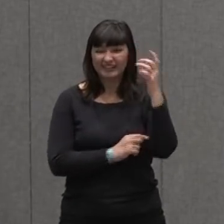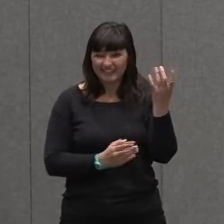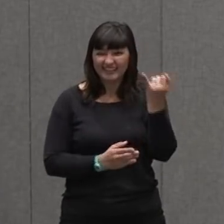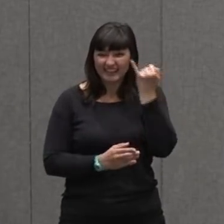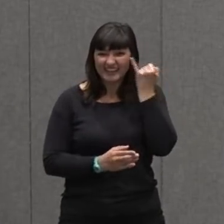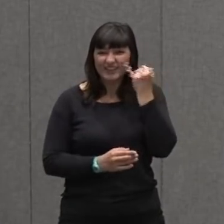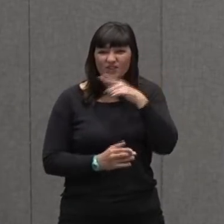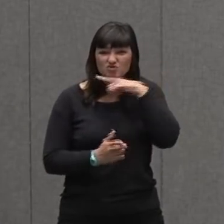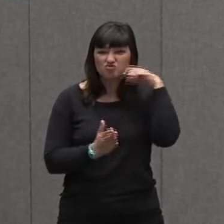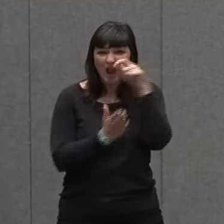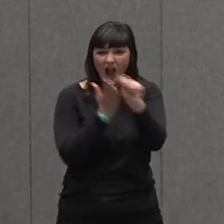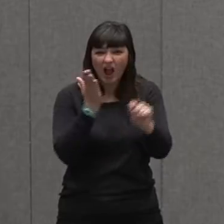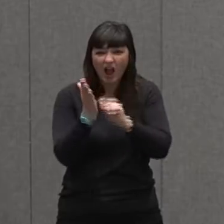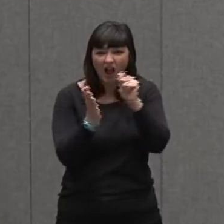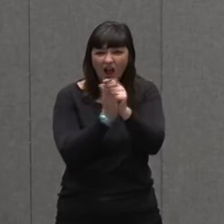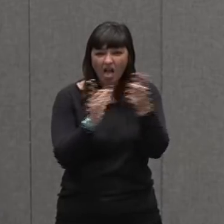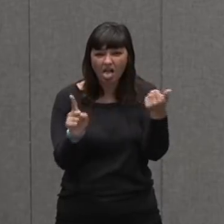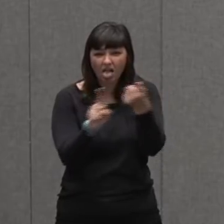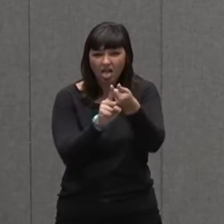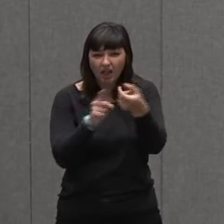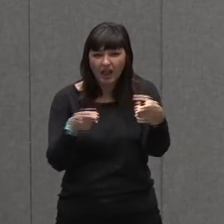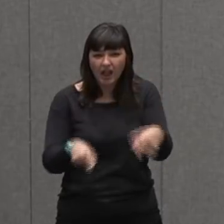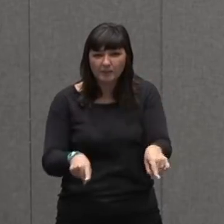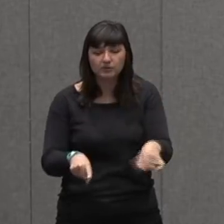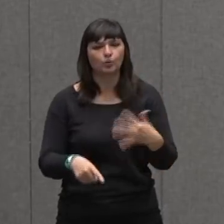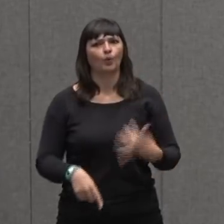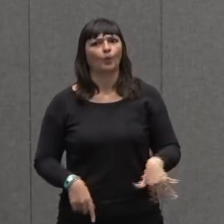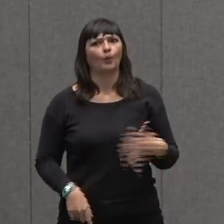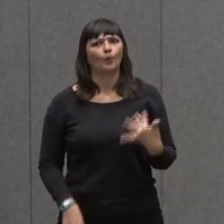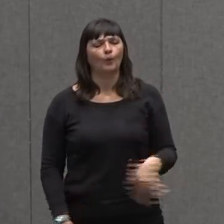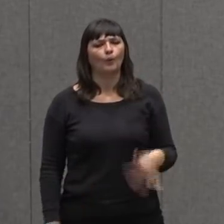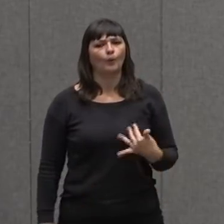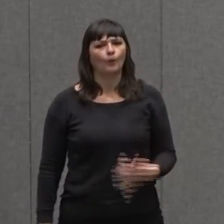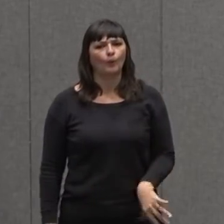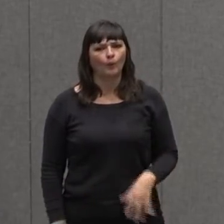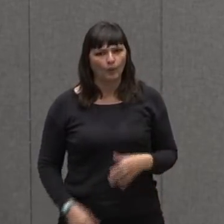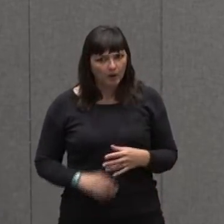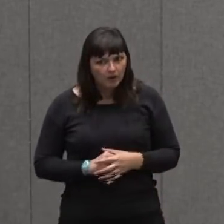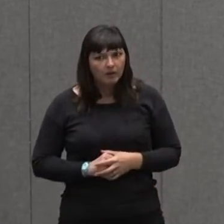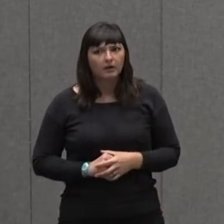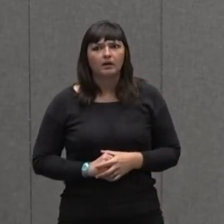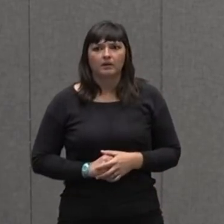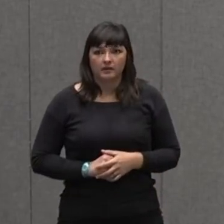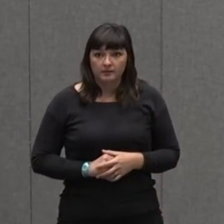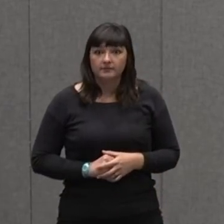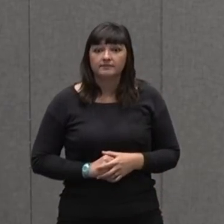And sometimes our city, or even New Mexico, has rules about how you can water your grass.